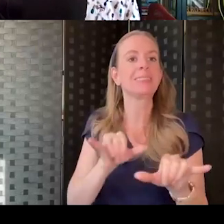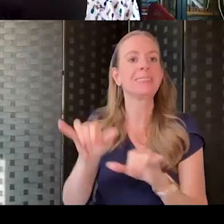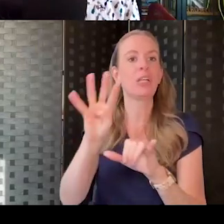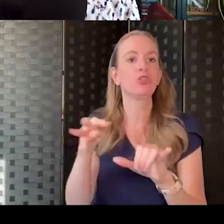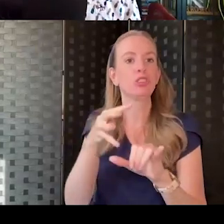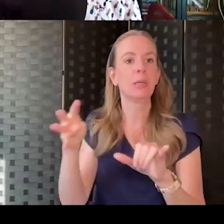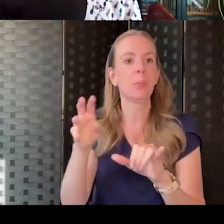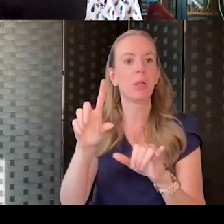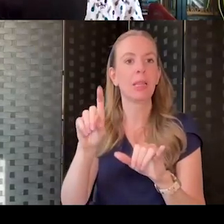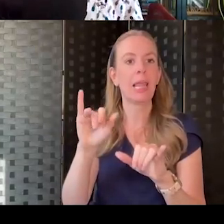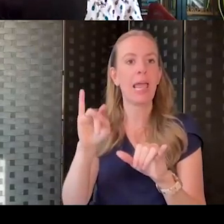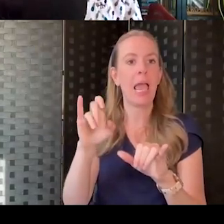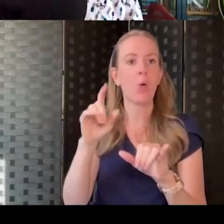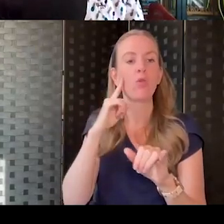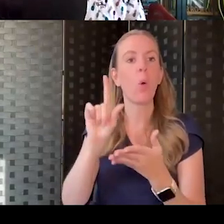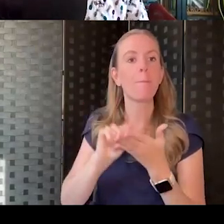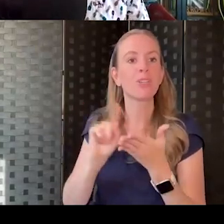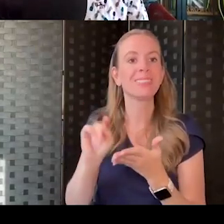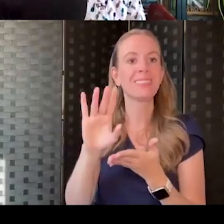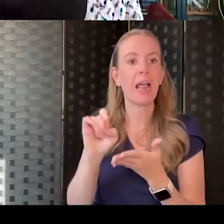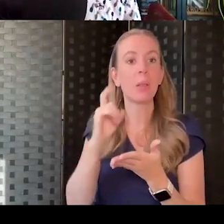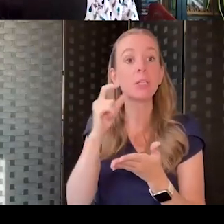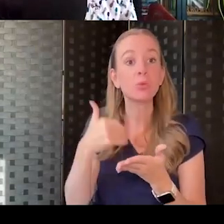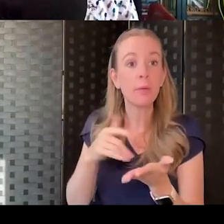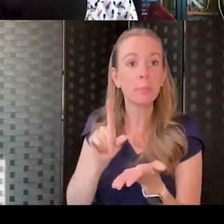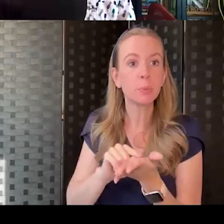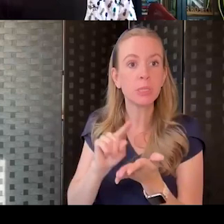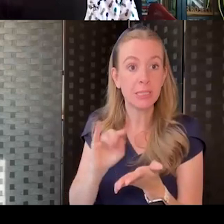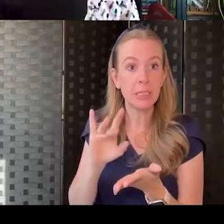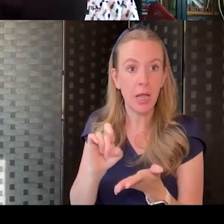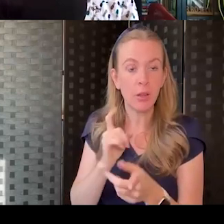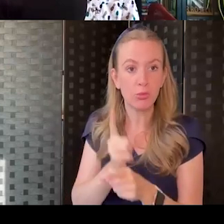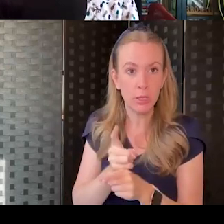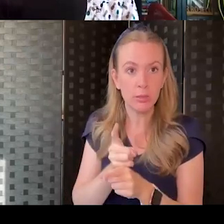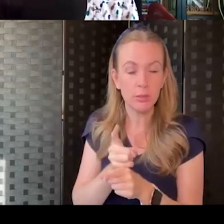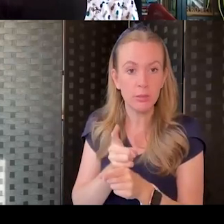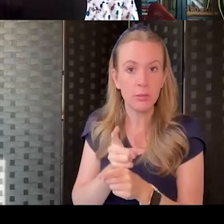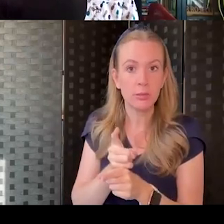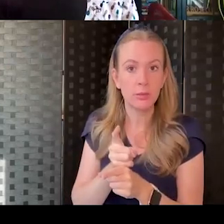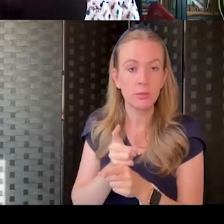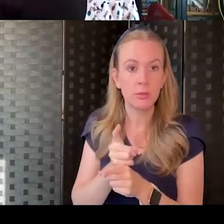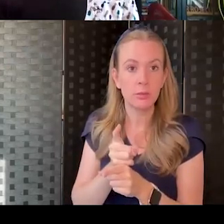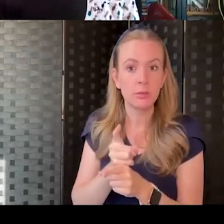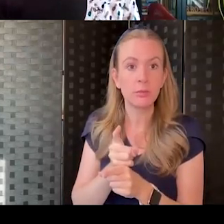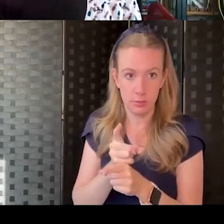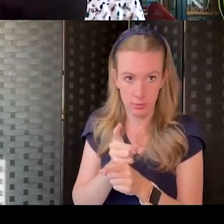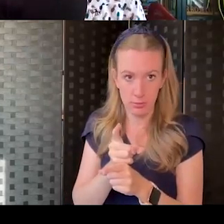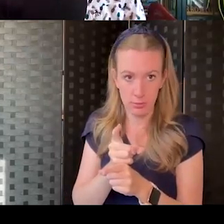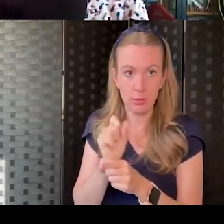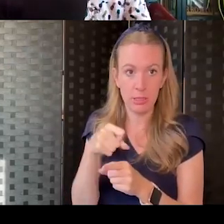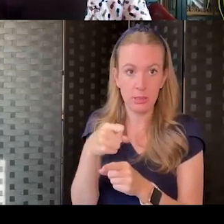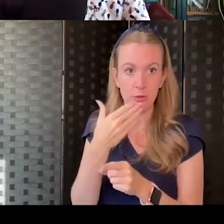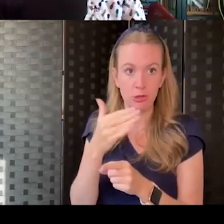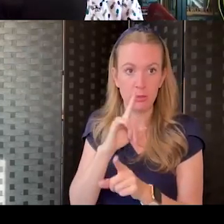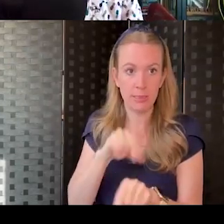your printed styles because you have print styles, right? I mean, yeah, good, good answer. So fair